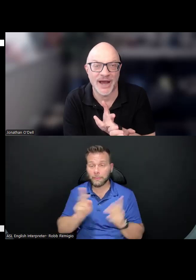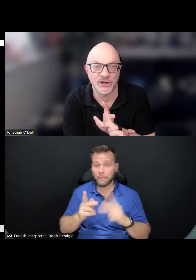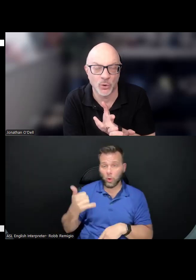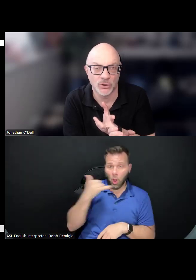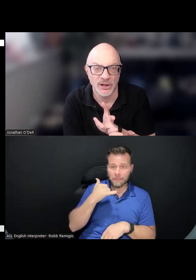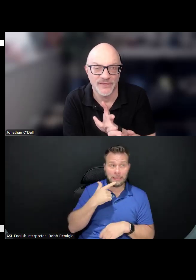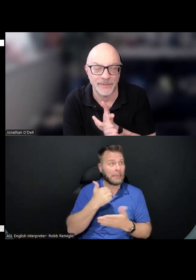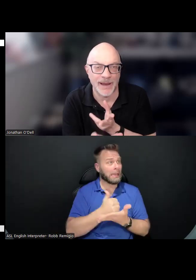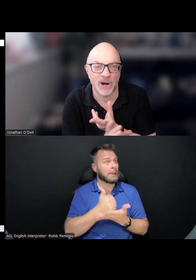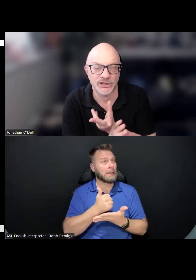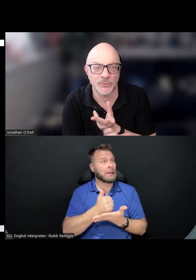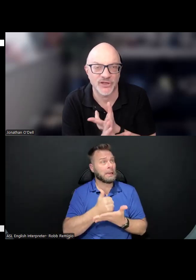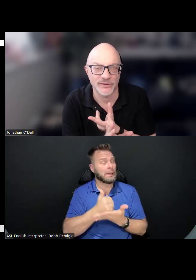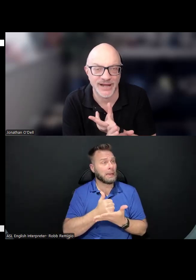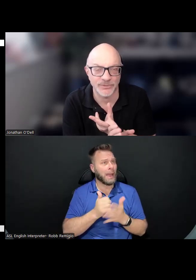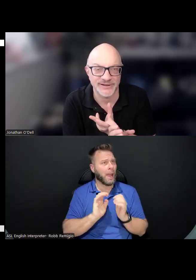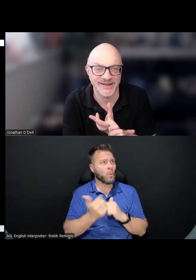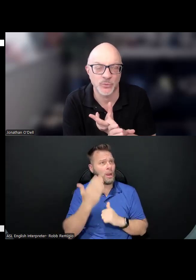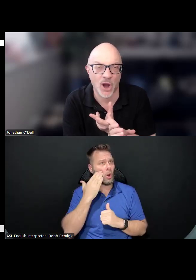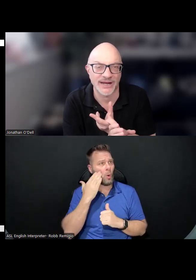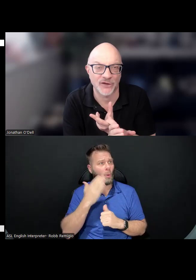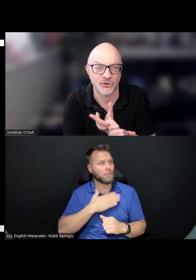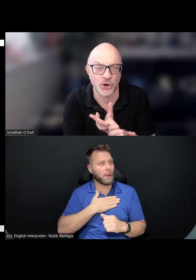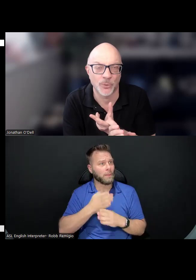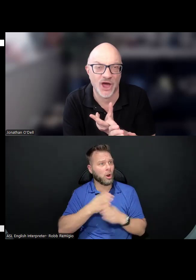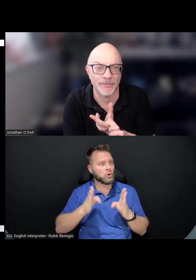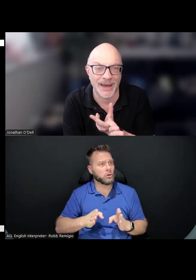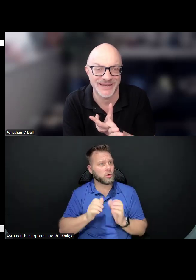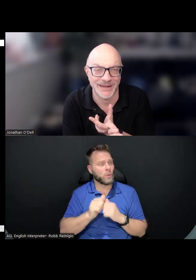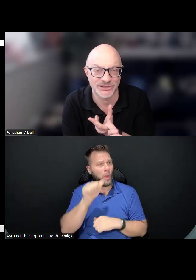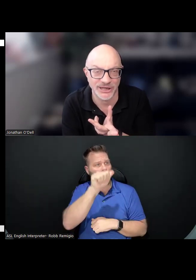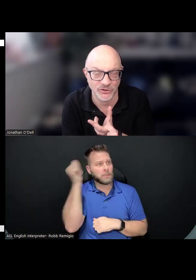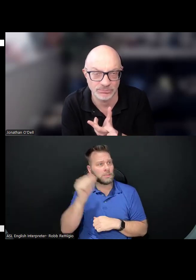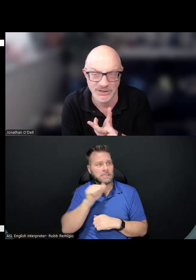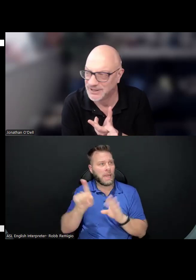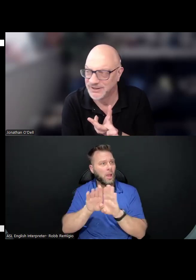I've gotten calls from people, help, how do I know my partner with Alzheimer's disease isn't